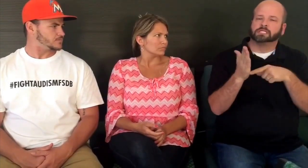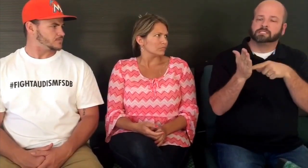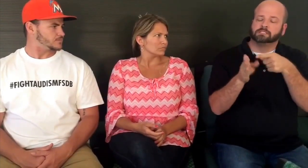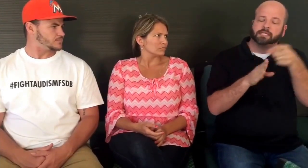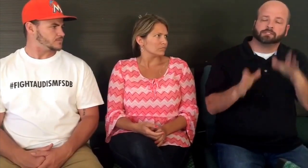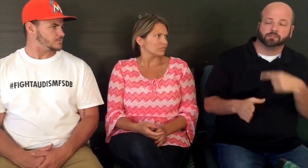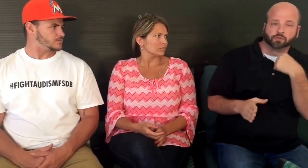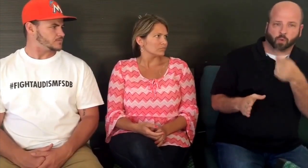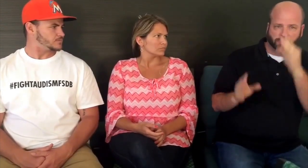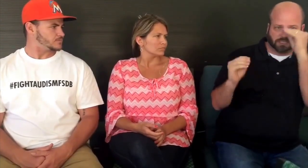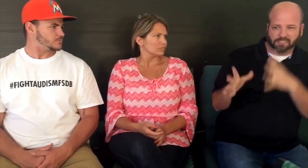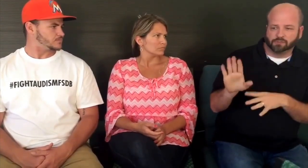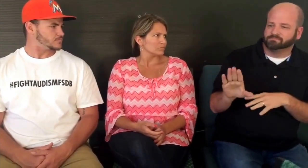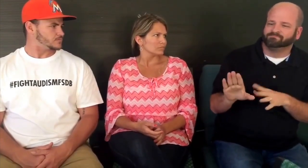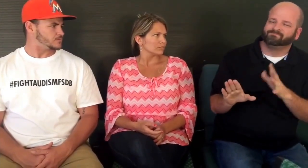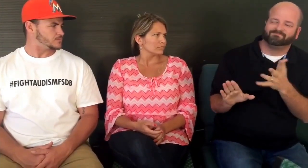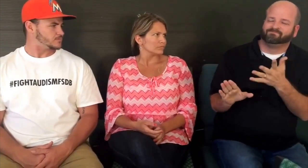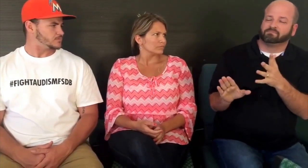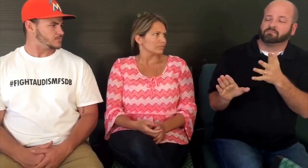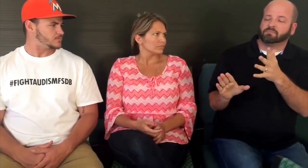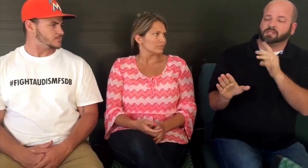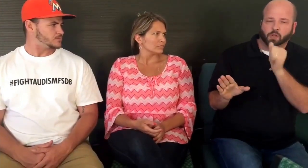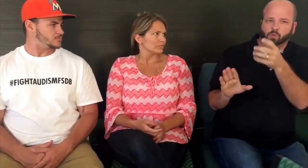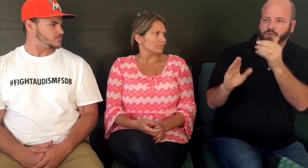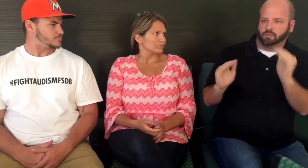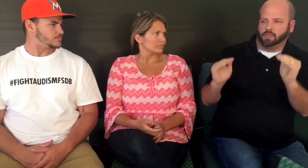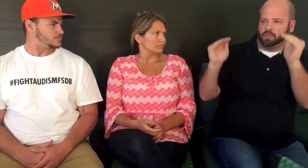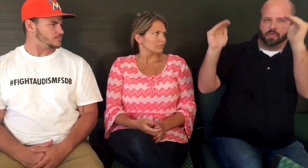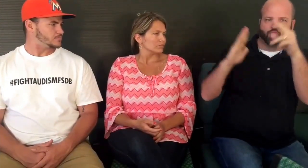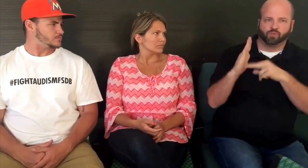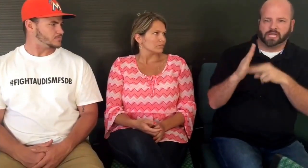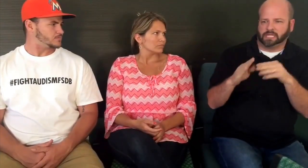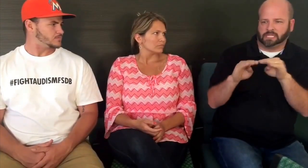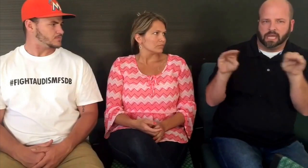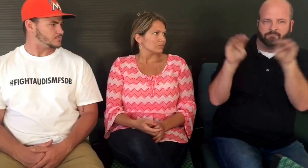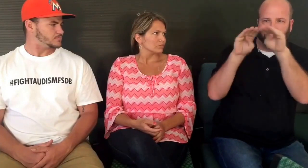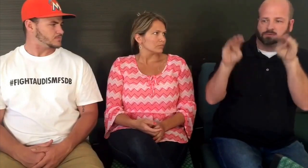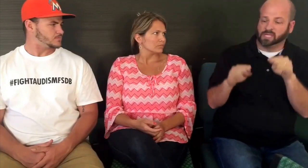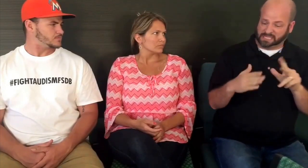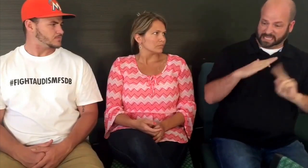The reading specialist told the teacher to not allow him to go up reading levels.